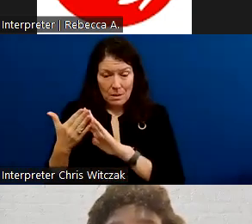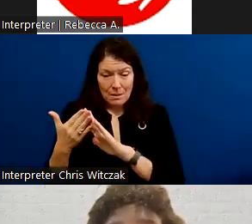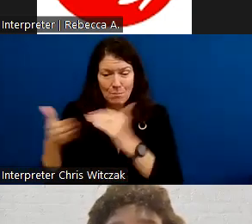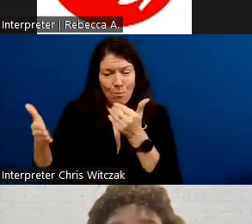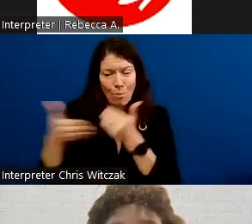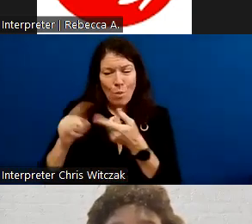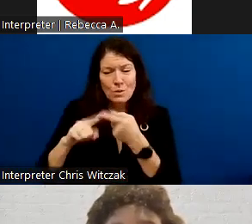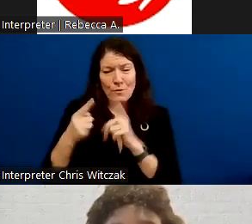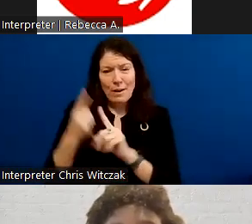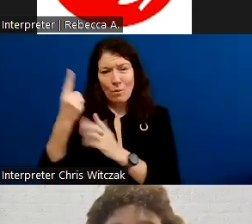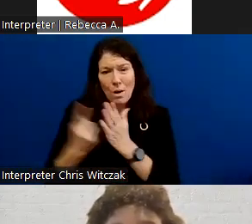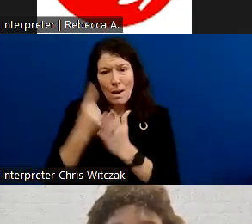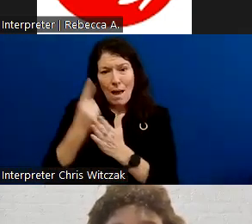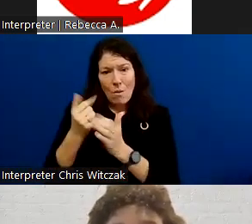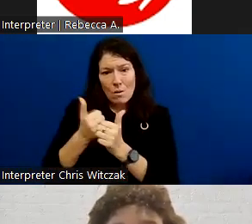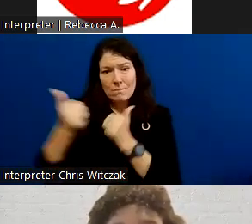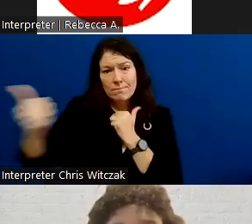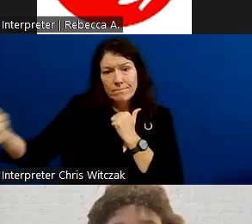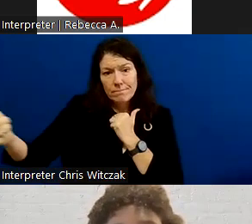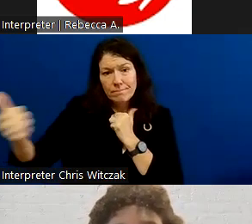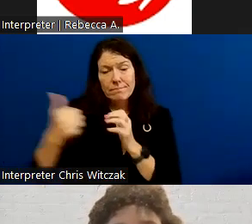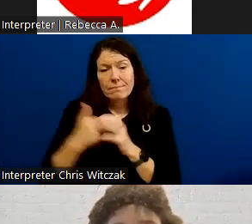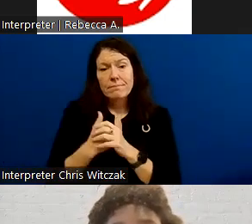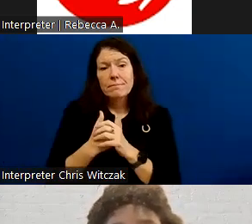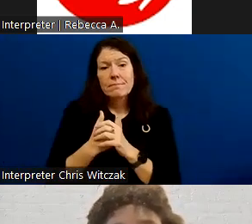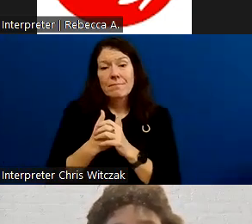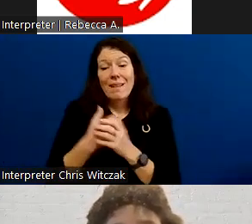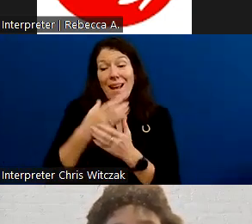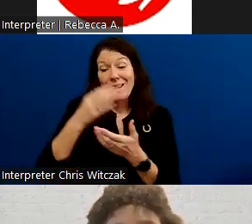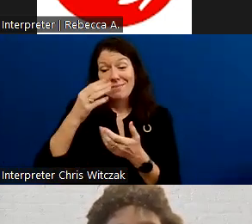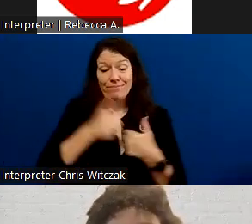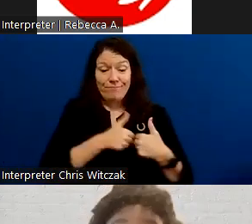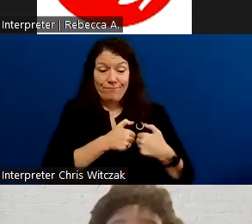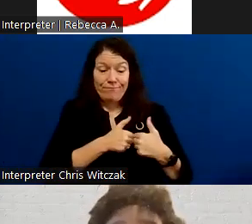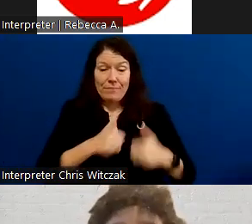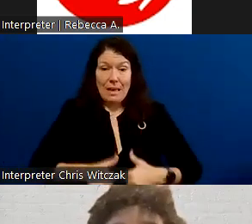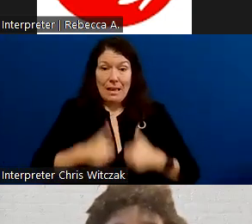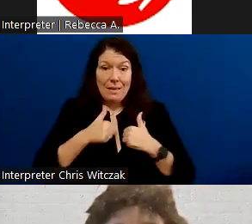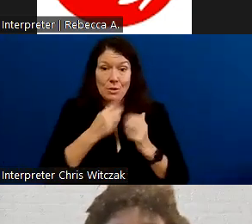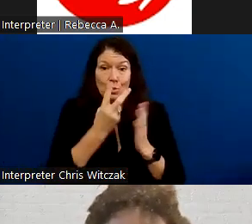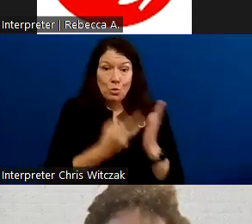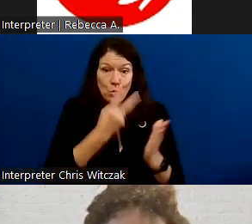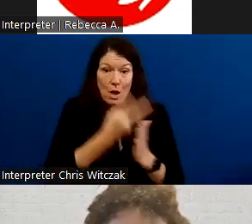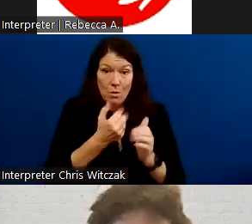hour away and her significant other lives two hours away.